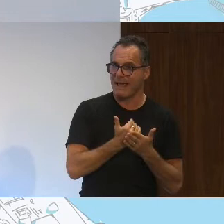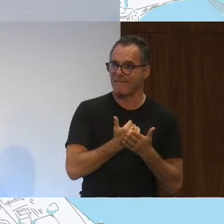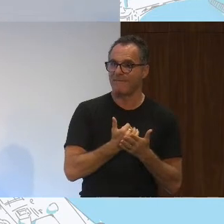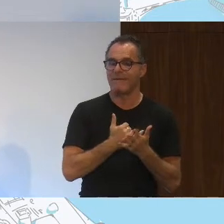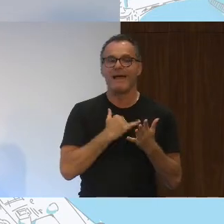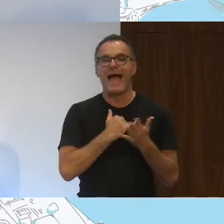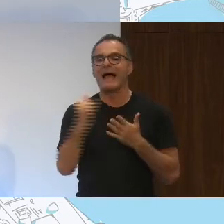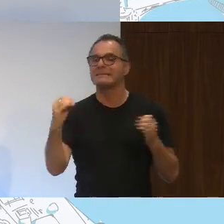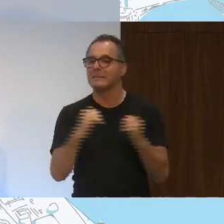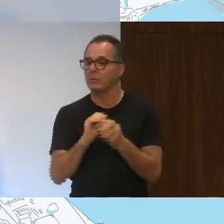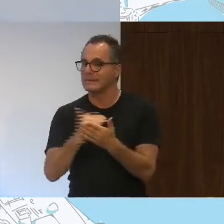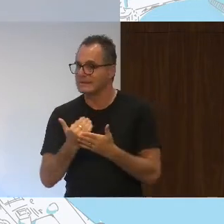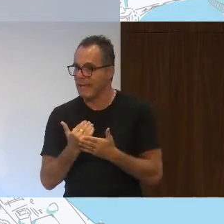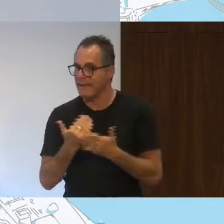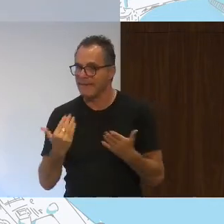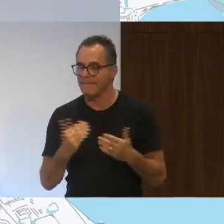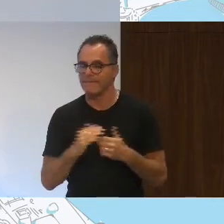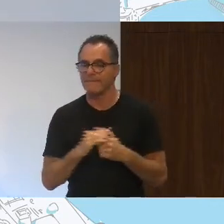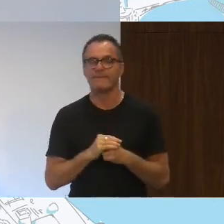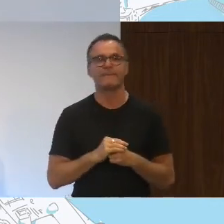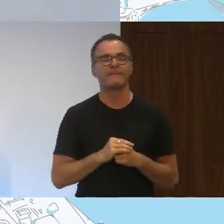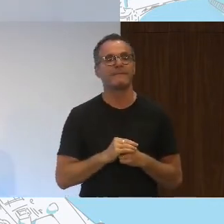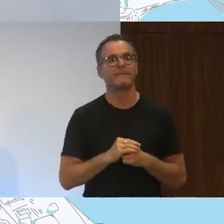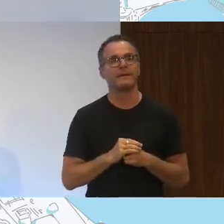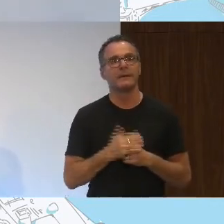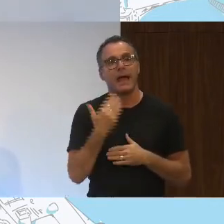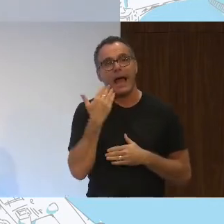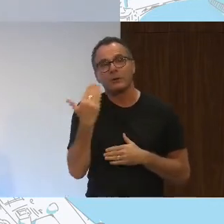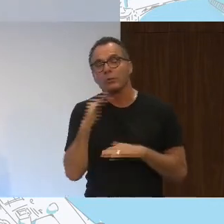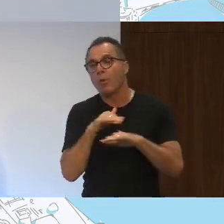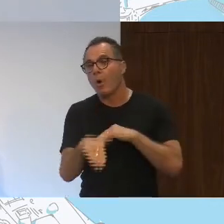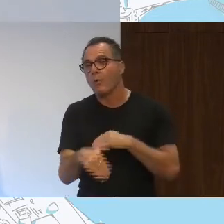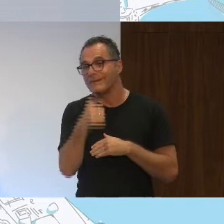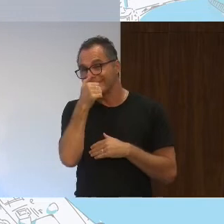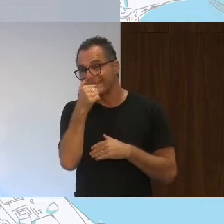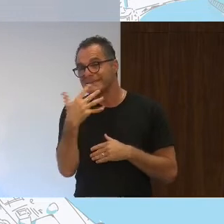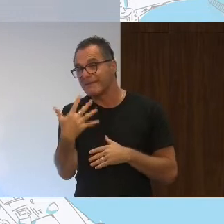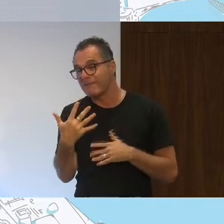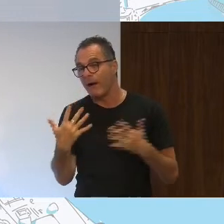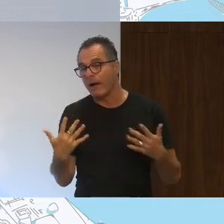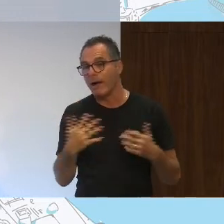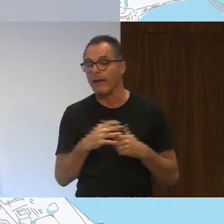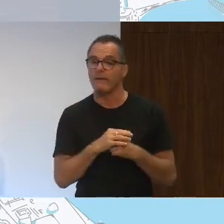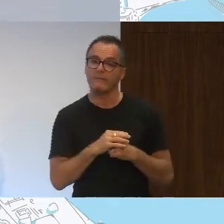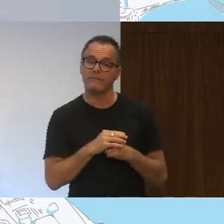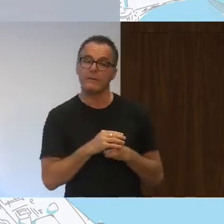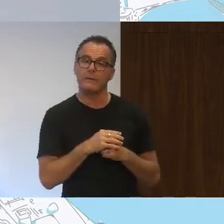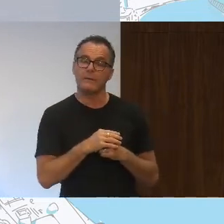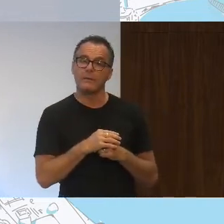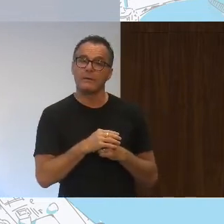there's no I don't need any good data on people over the age of 65 and then the different oral preventatives, generally speaking, are safe.